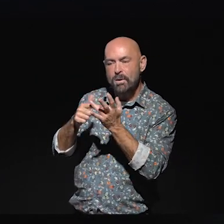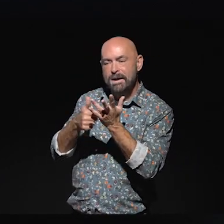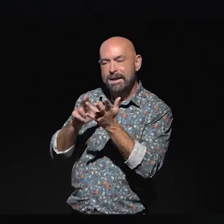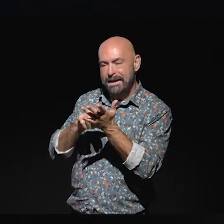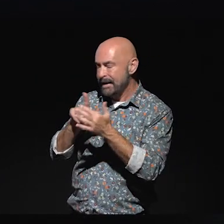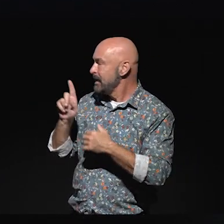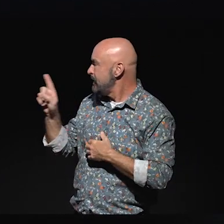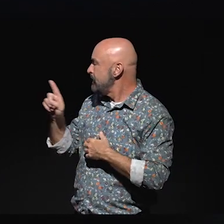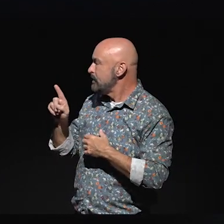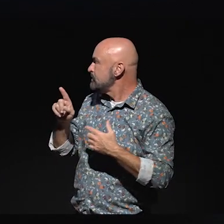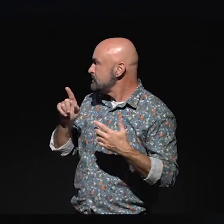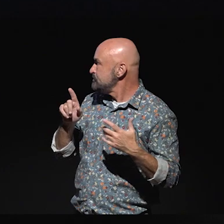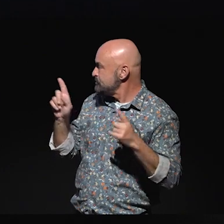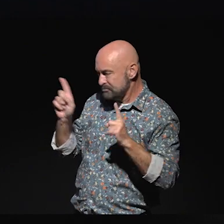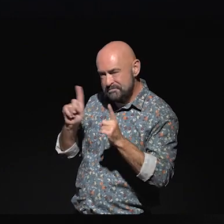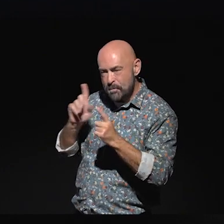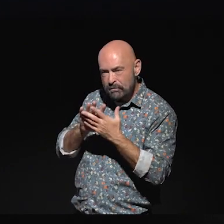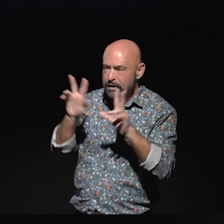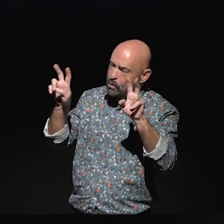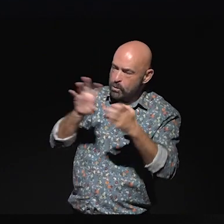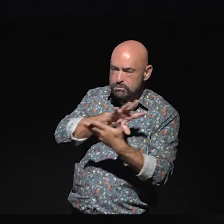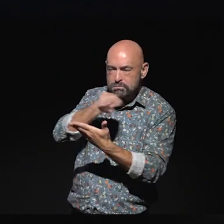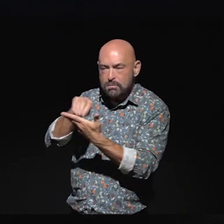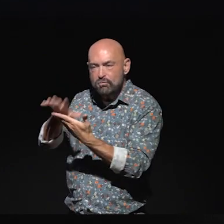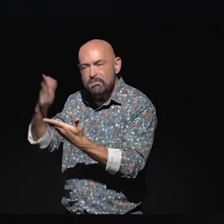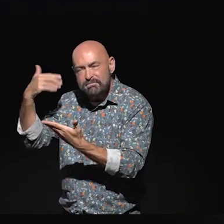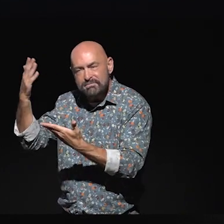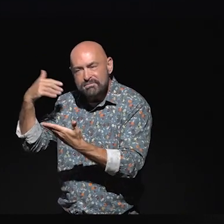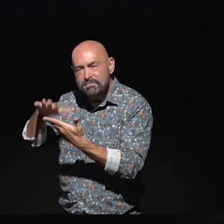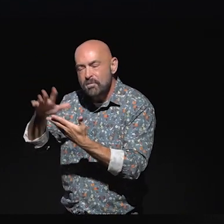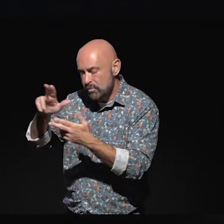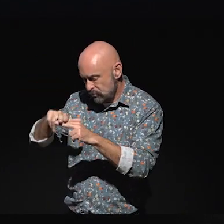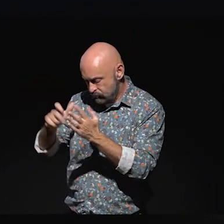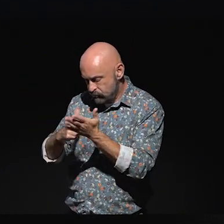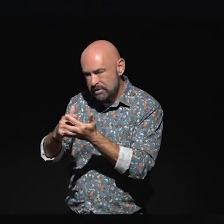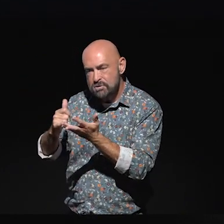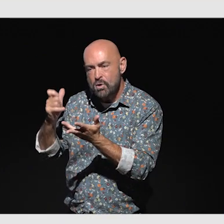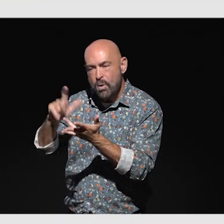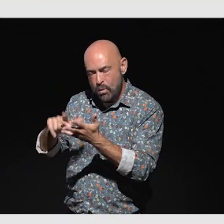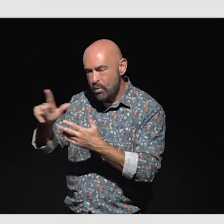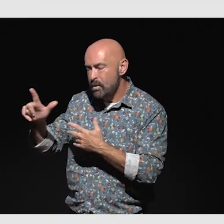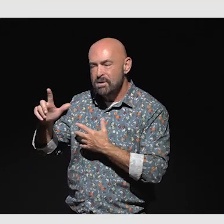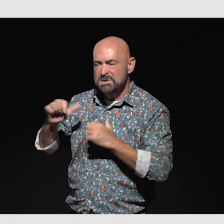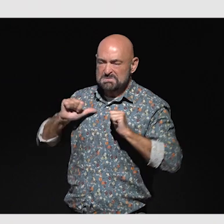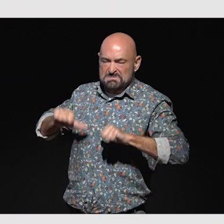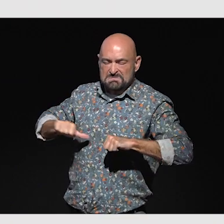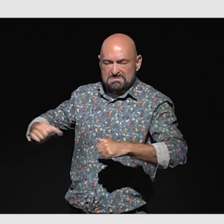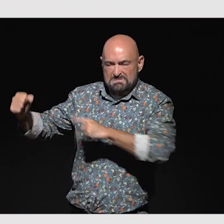the Stratonice figure is a quotation from antiquity, from a fresco at Herculaneum, destroyed in 79 AD